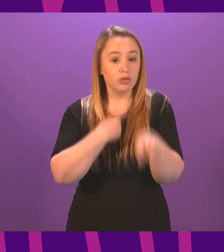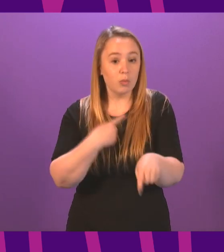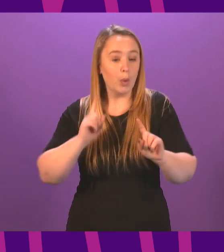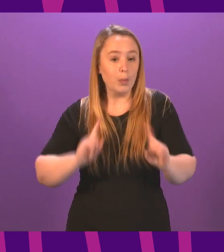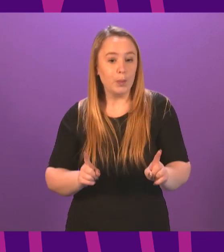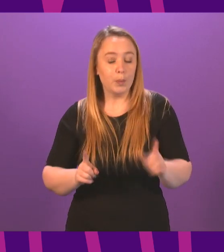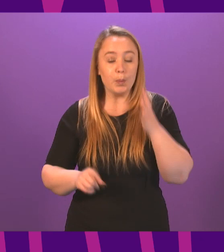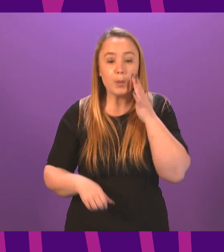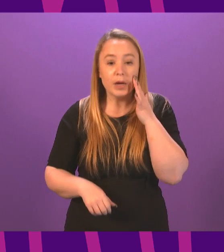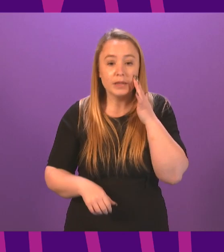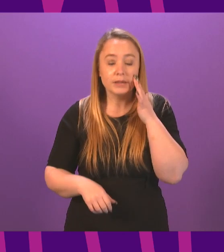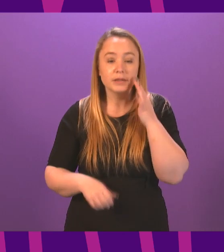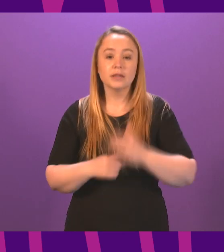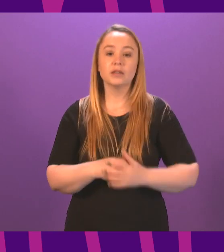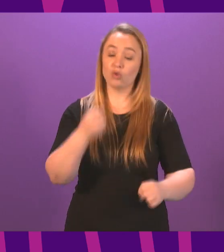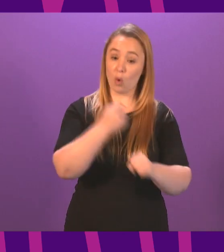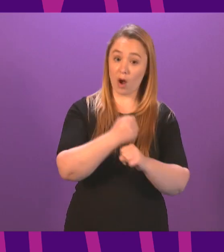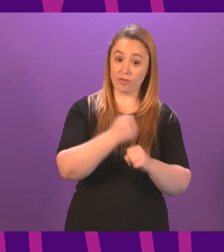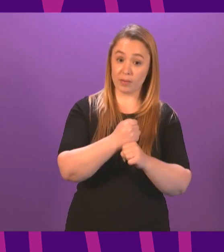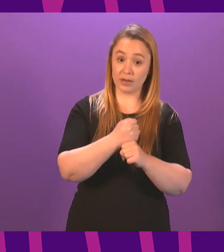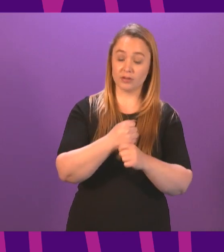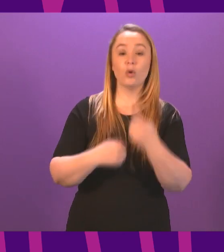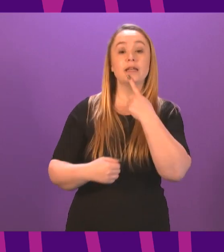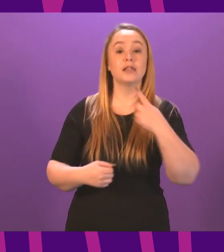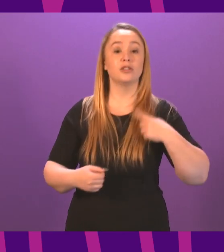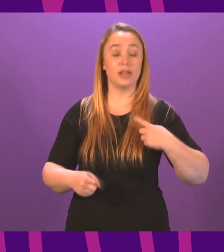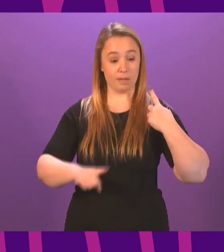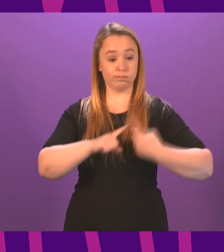act on yesterday’s urgent call for more teachers in our schools, more support for